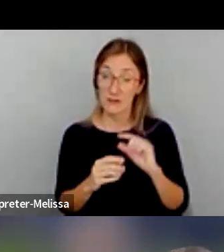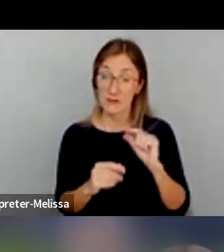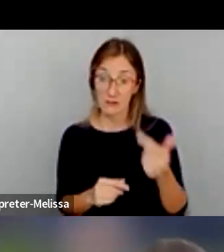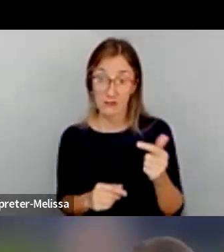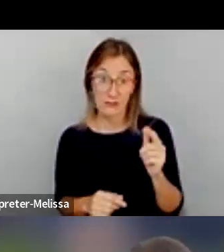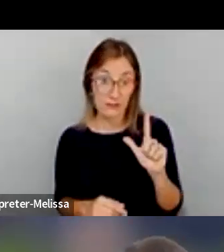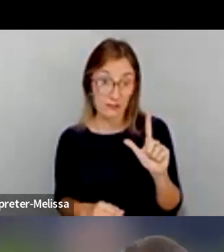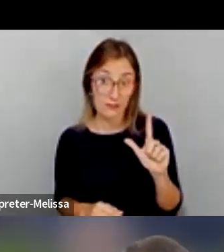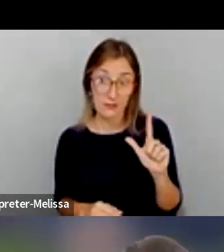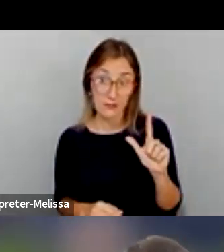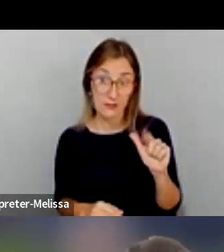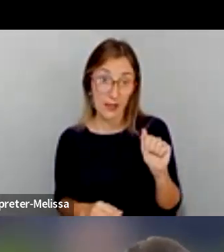probably -- I will go with the classic hocus-pocus. Lavender, do